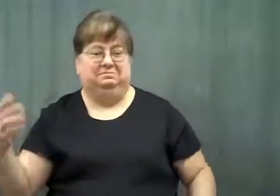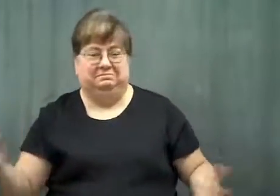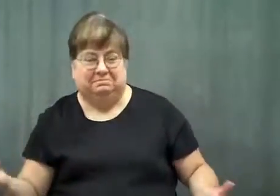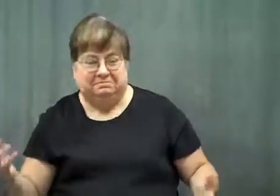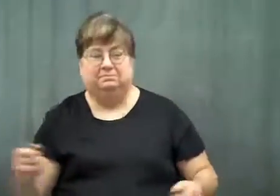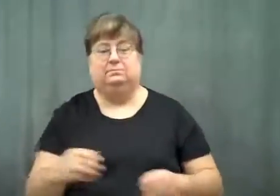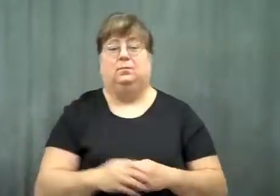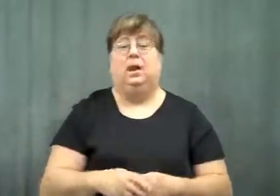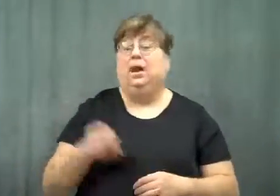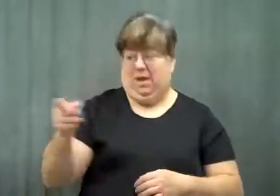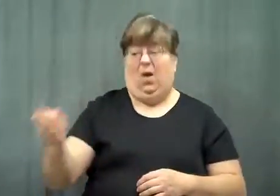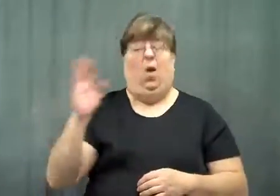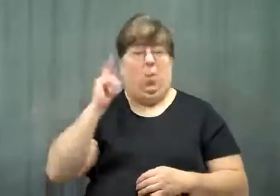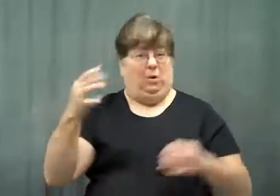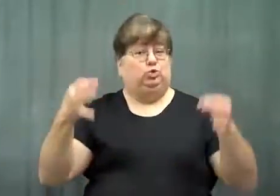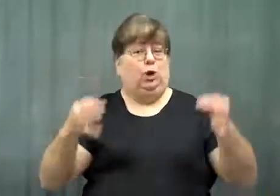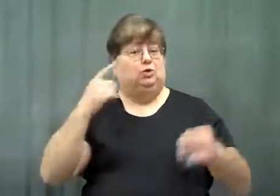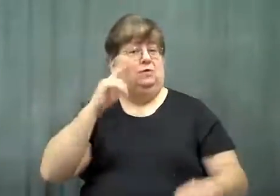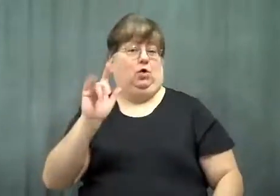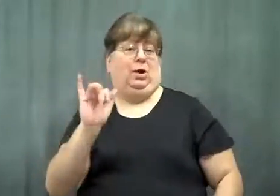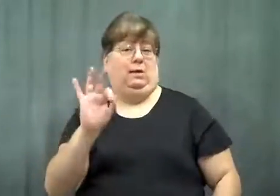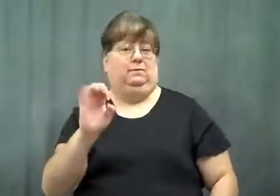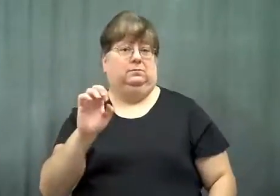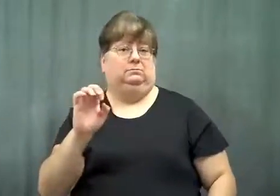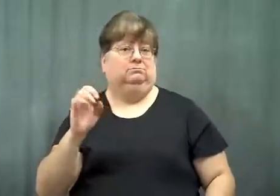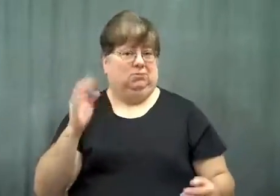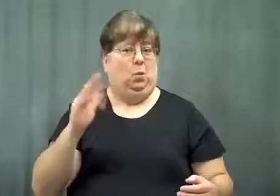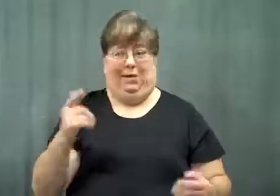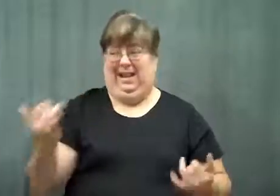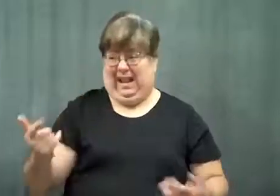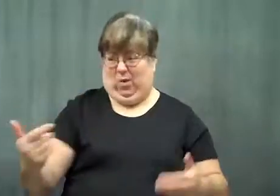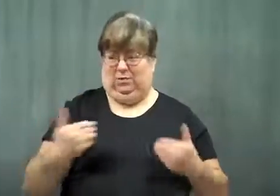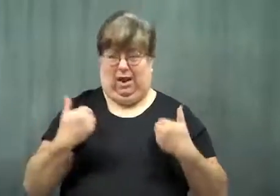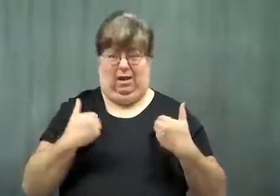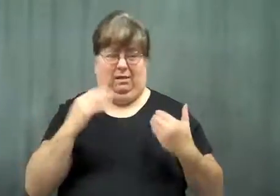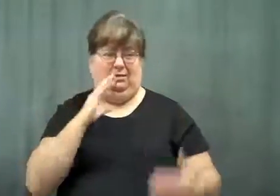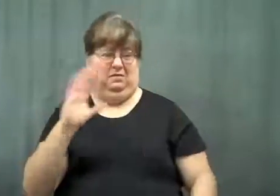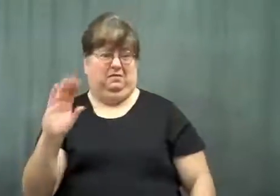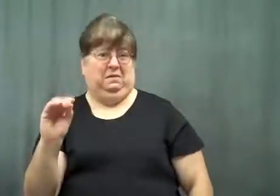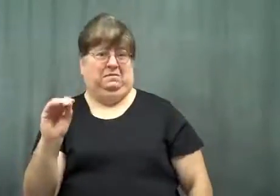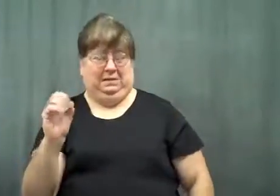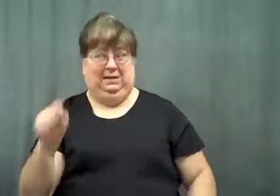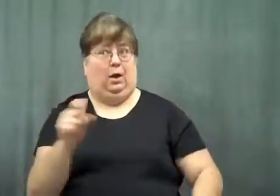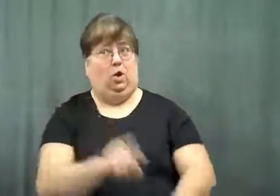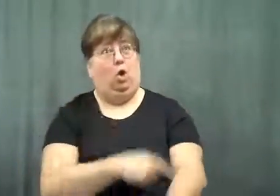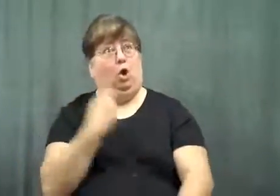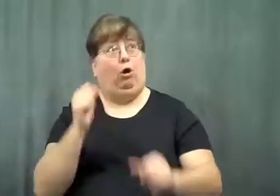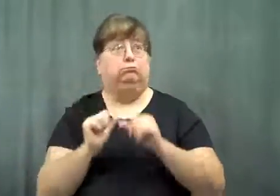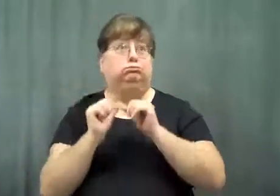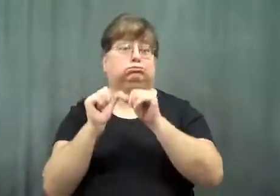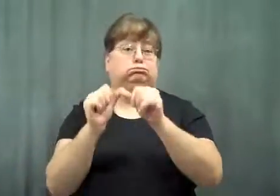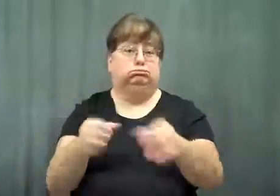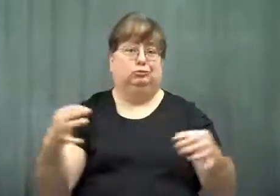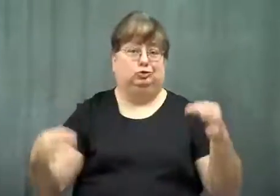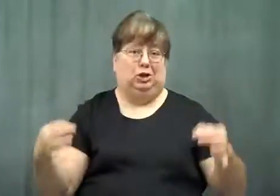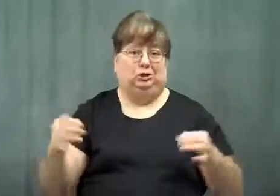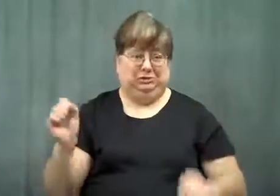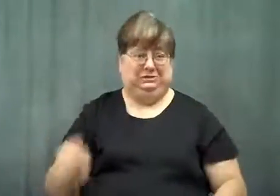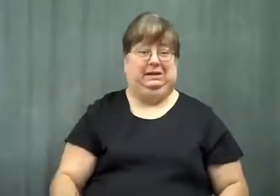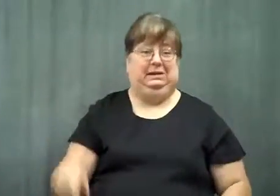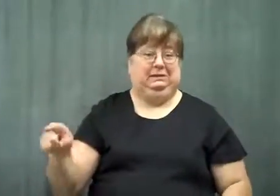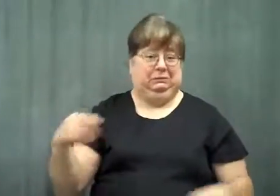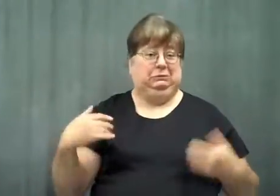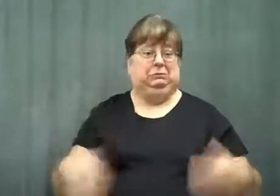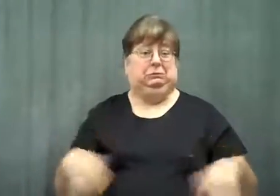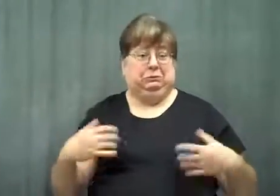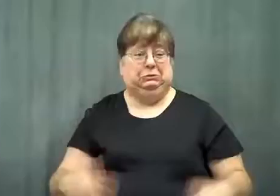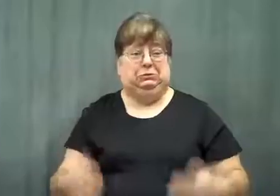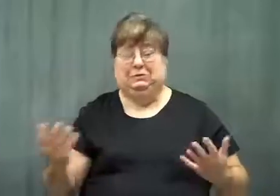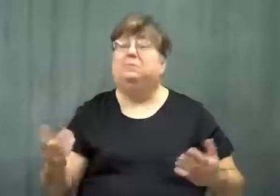She will hold the position for life. She's relatively young at 50, and her tenure will be a long one.